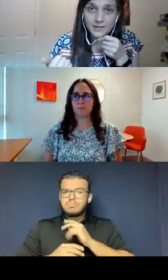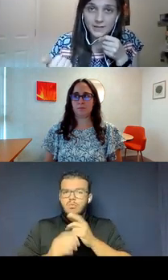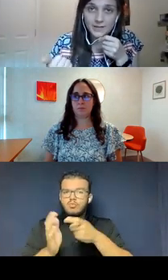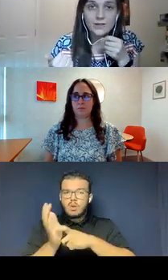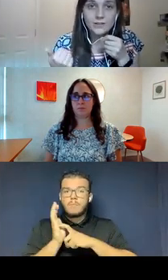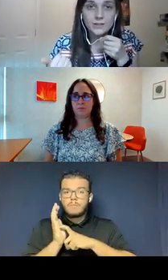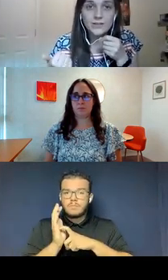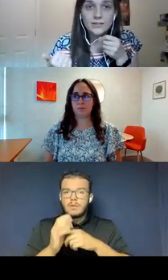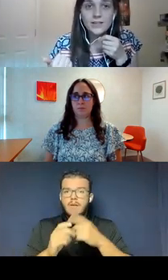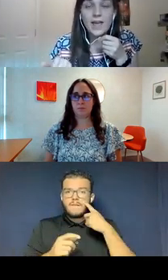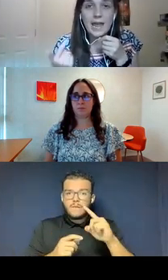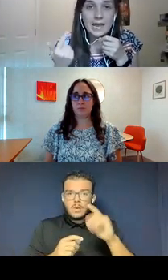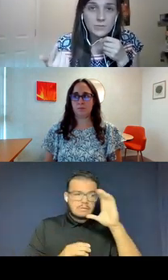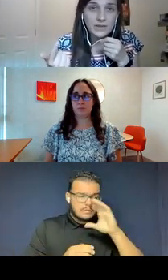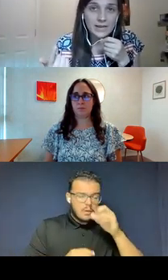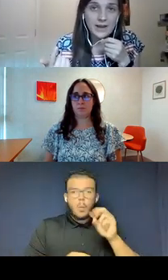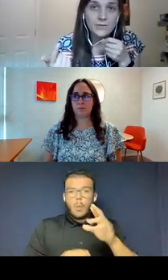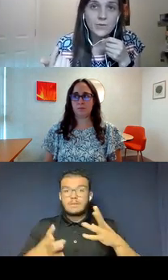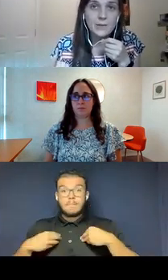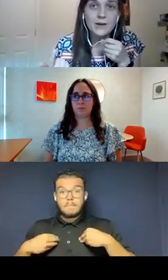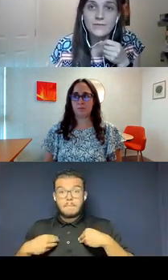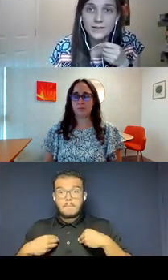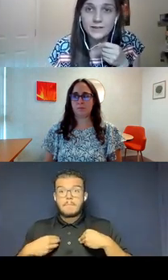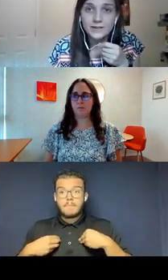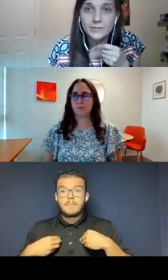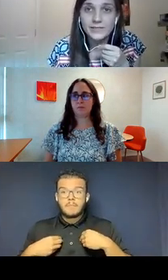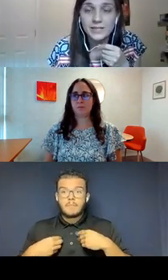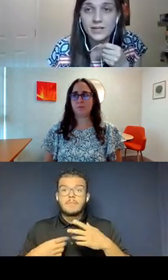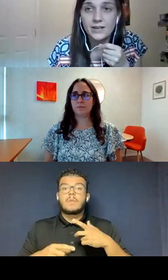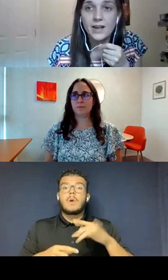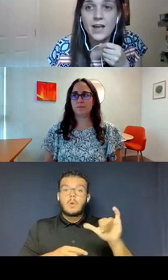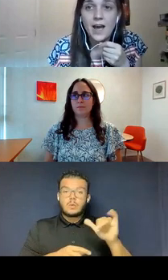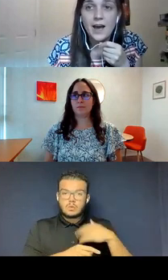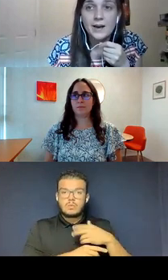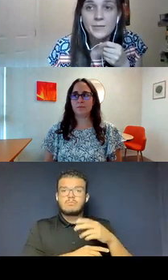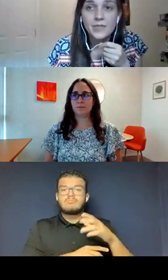a grant-funded service and being of a primary victimization